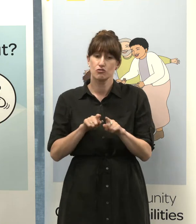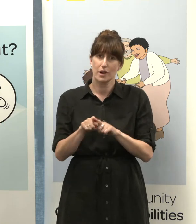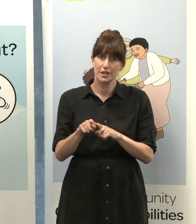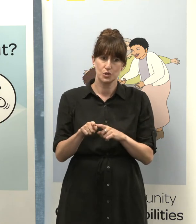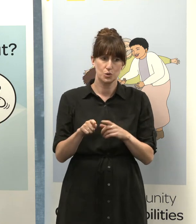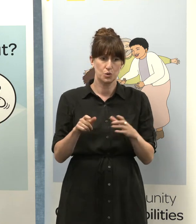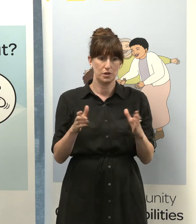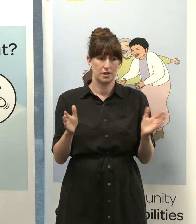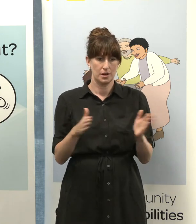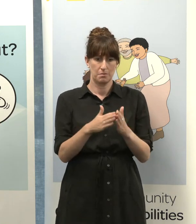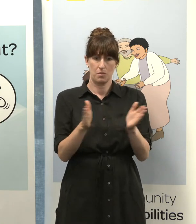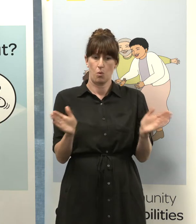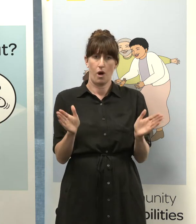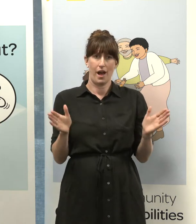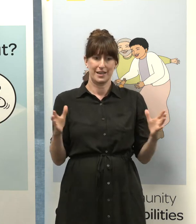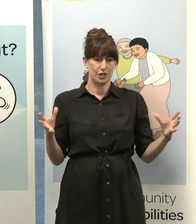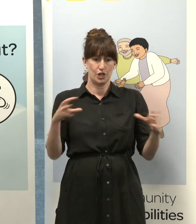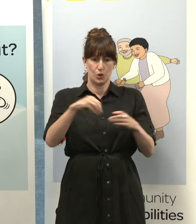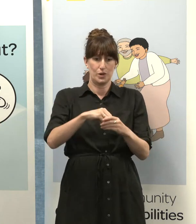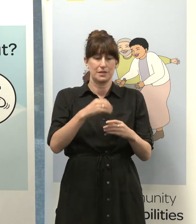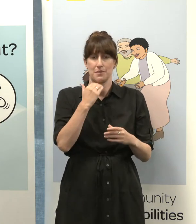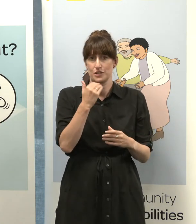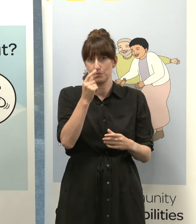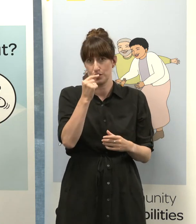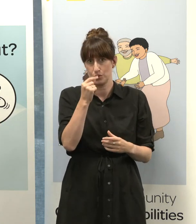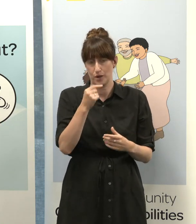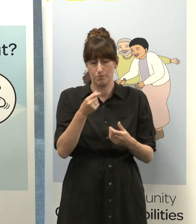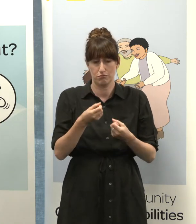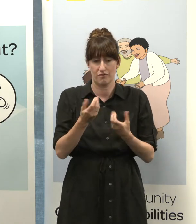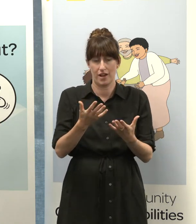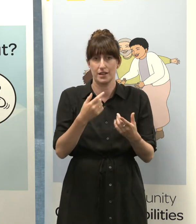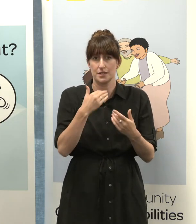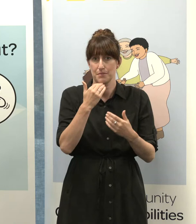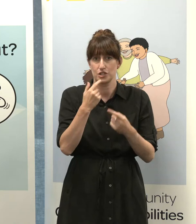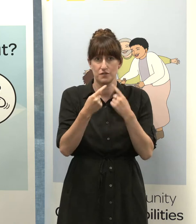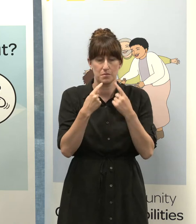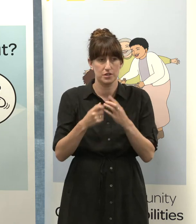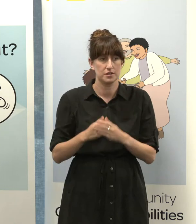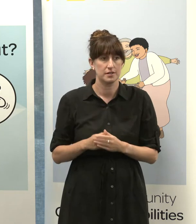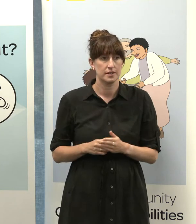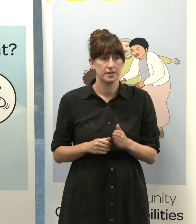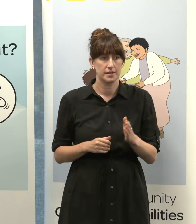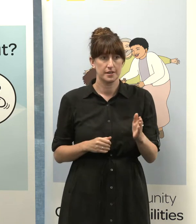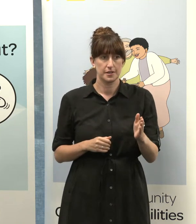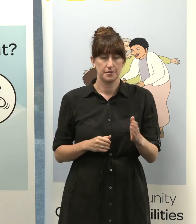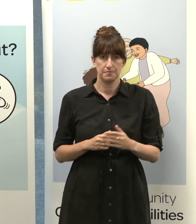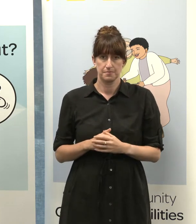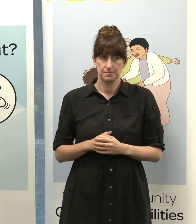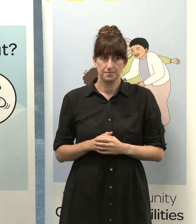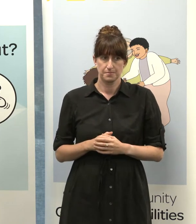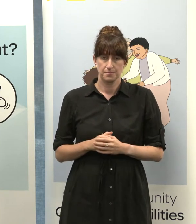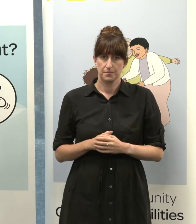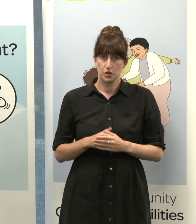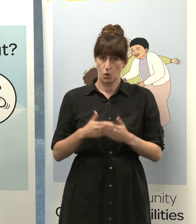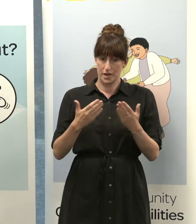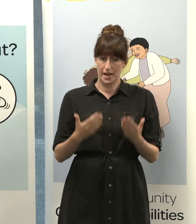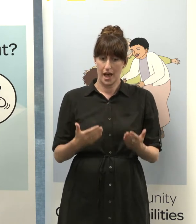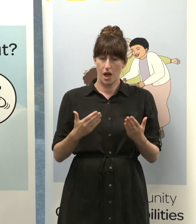just happened to be COVID- positive at the time of death. We are trying to be as inclusive as possible and provide as much information as